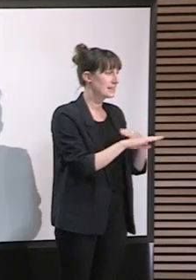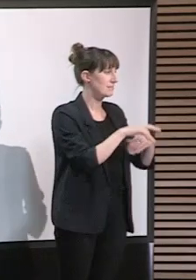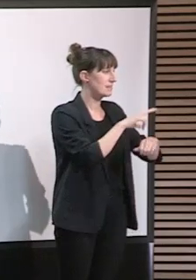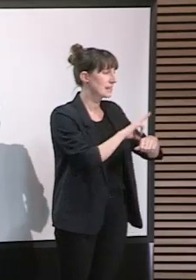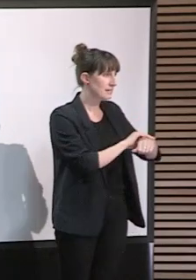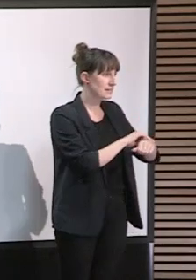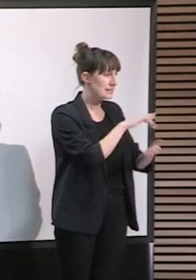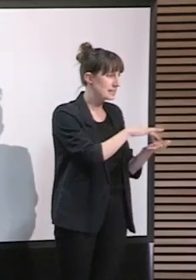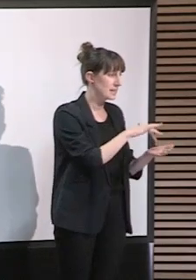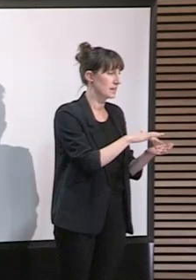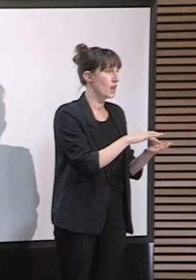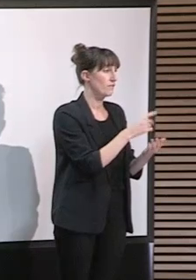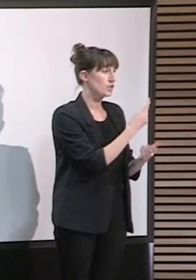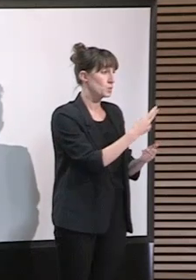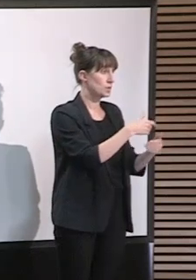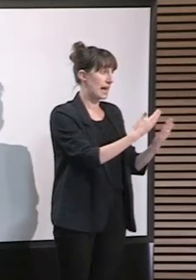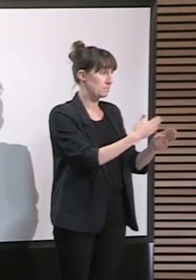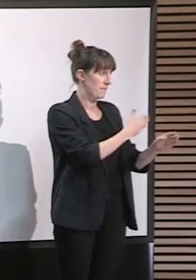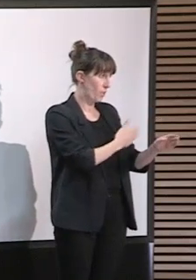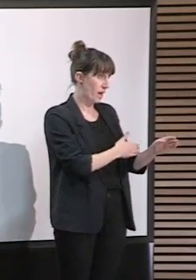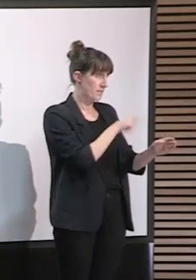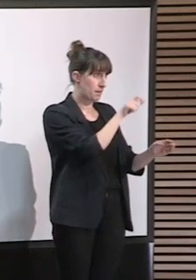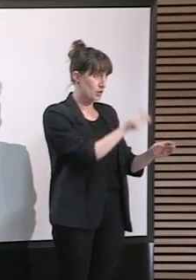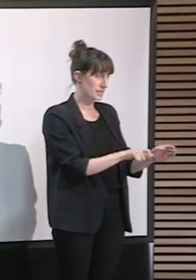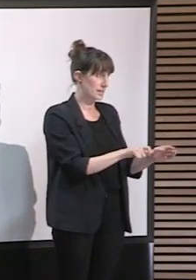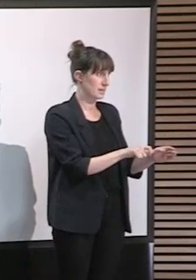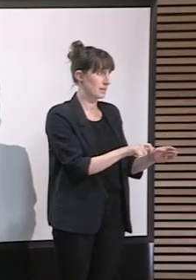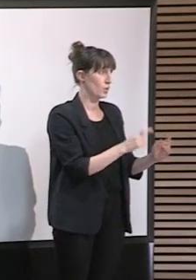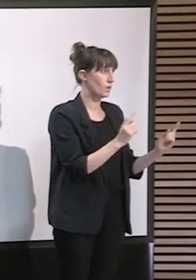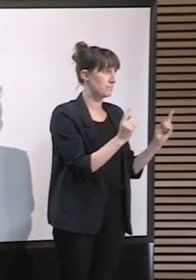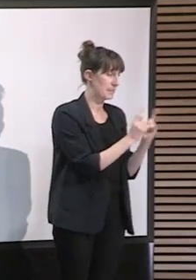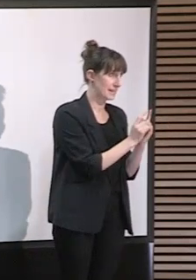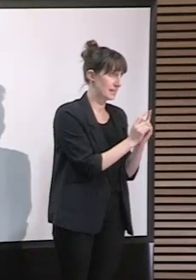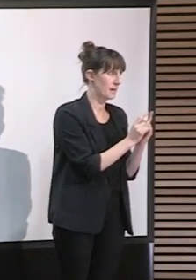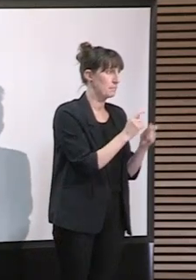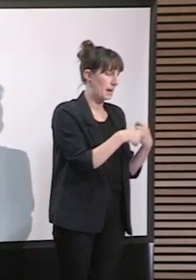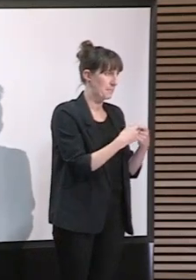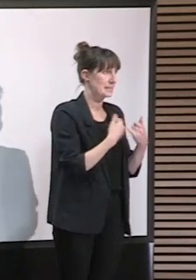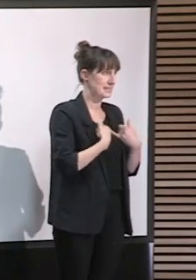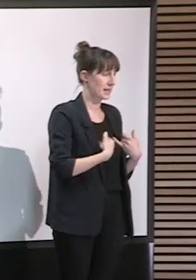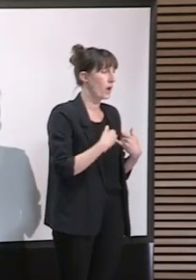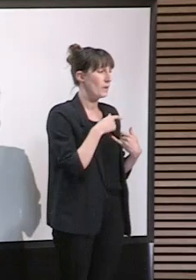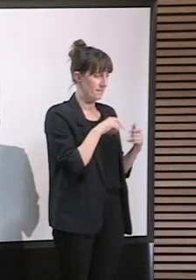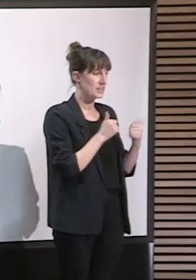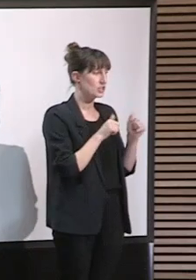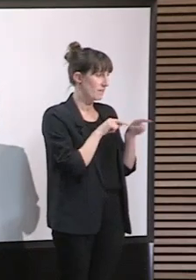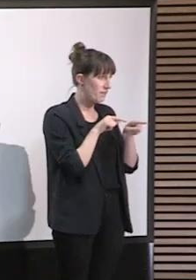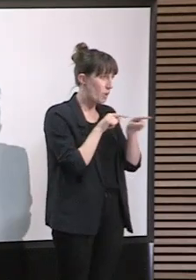two days of people who he saw or who attended that medical centre for 48 hours prior to